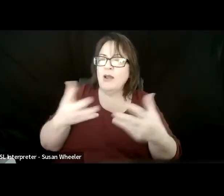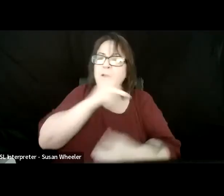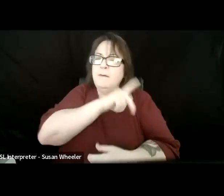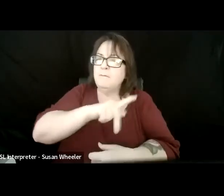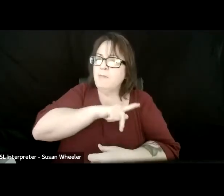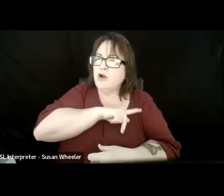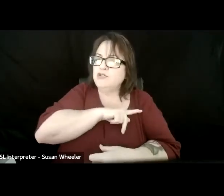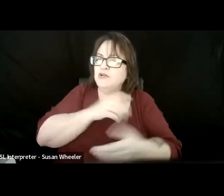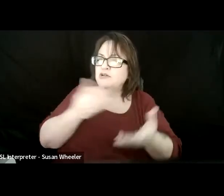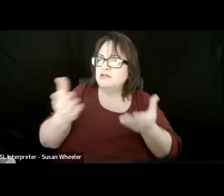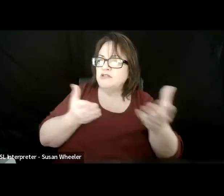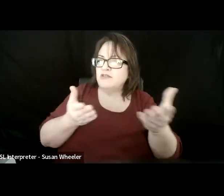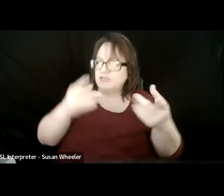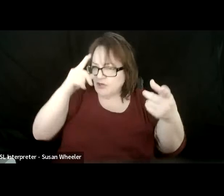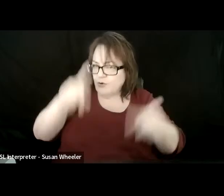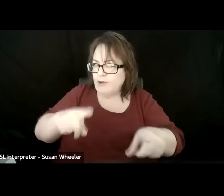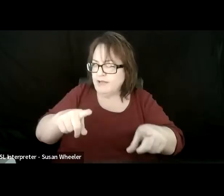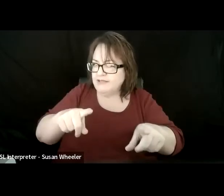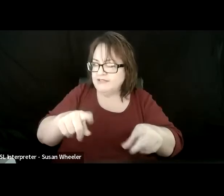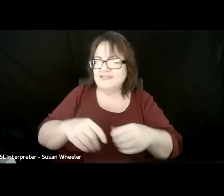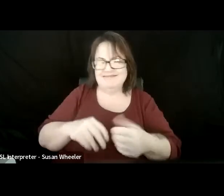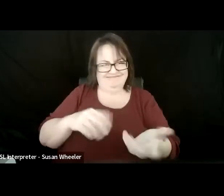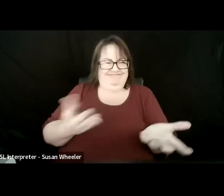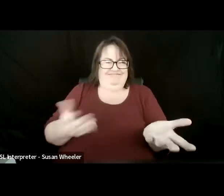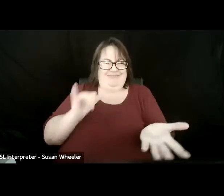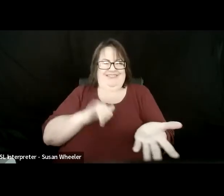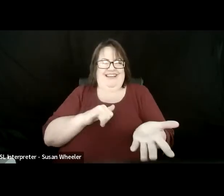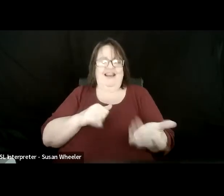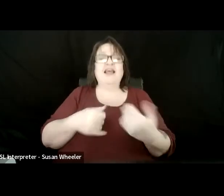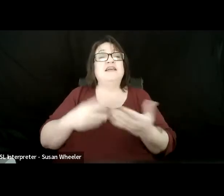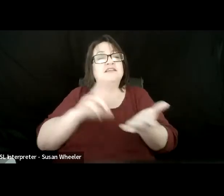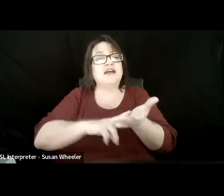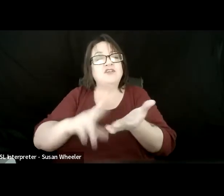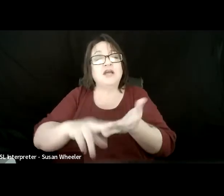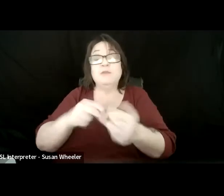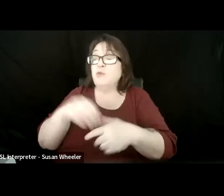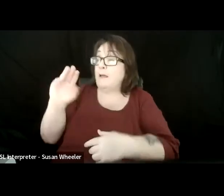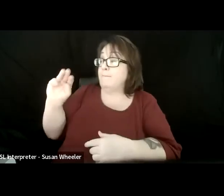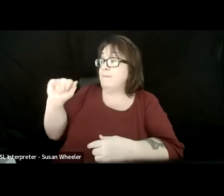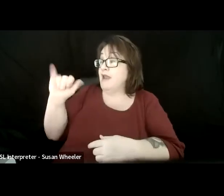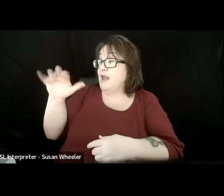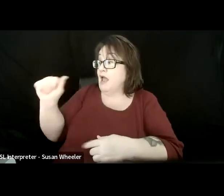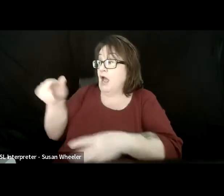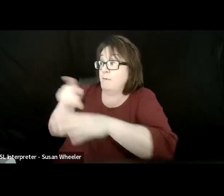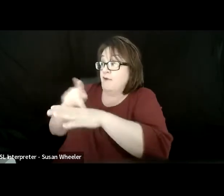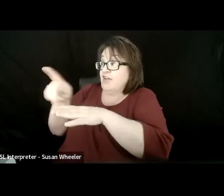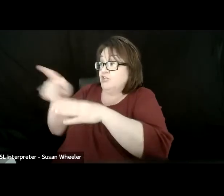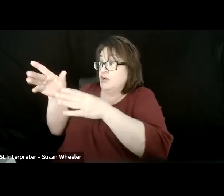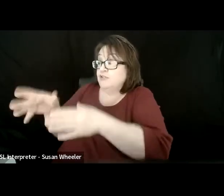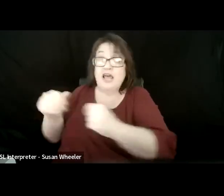What are personal service agreements? It is a contract between media professionals and their employers often used